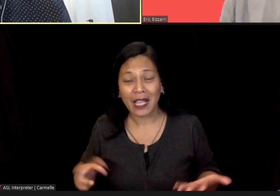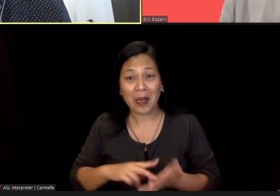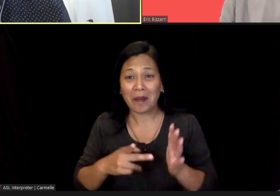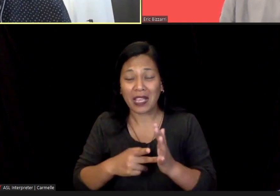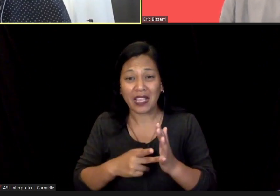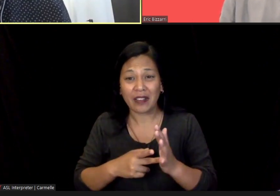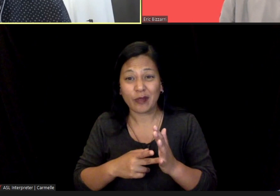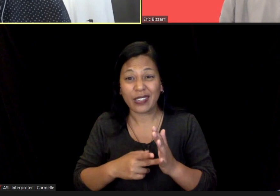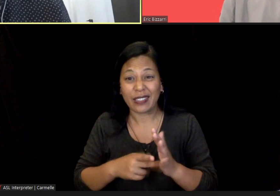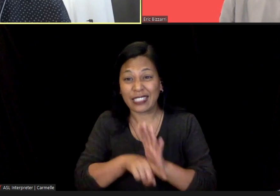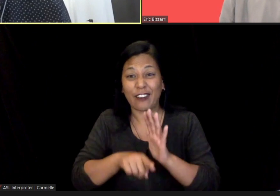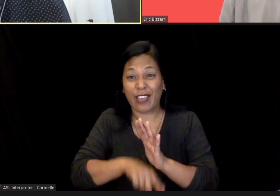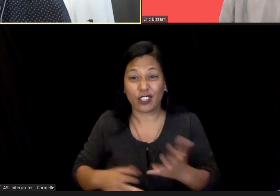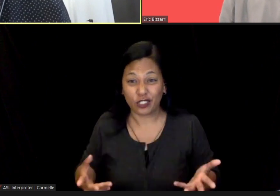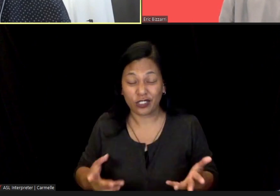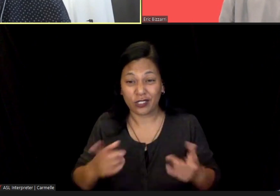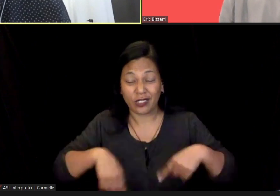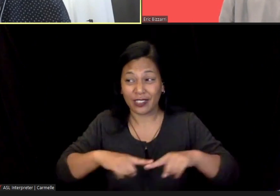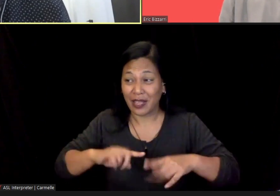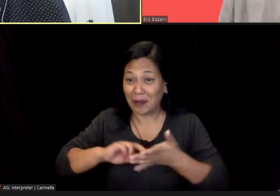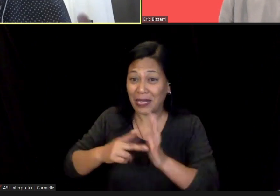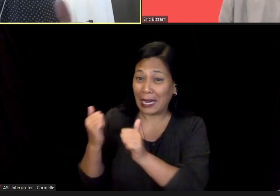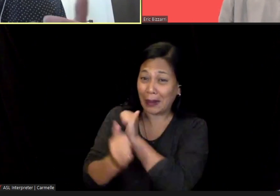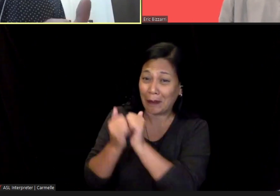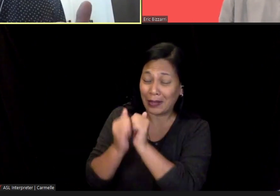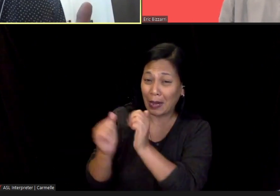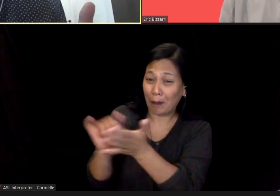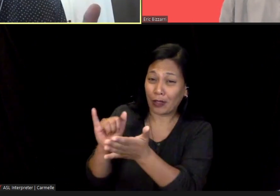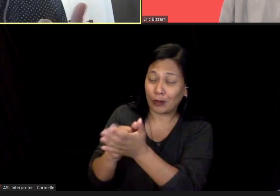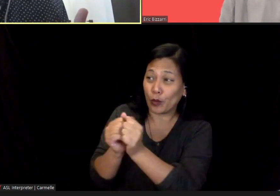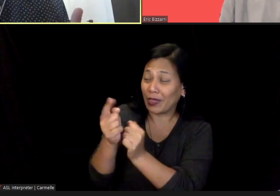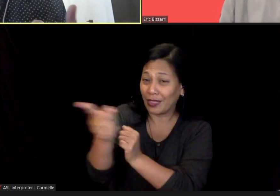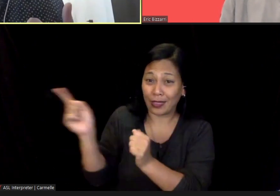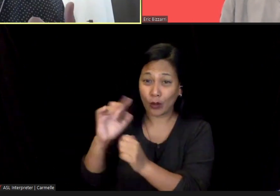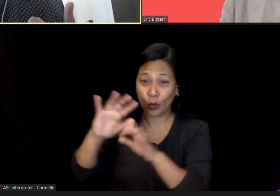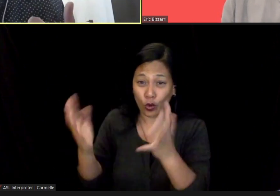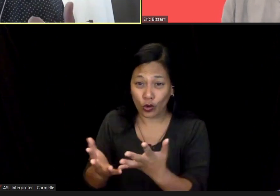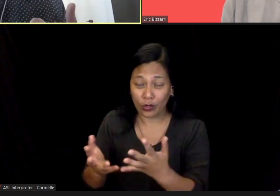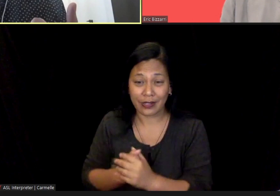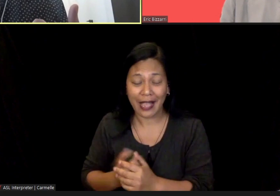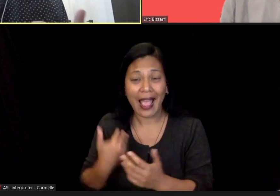hand tied behind our back on the international stage. Like there are more storytellers with amazing stories to tell.